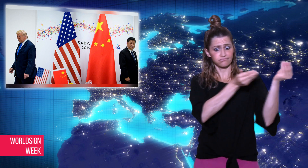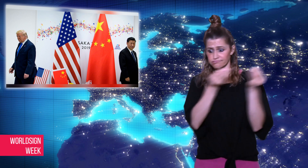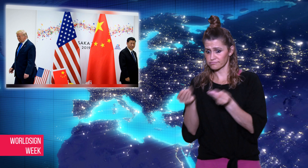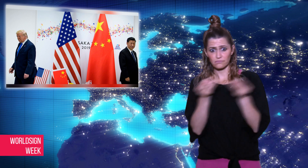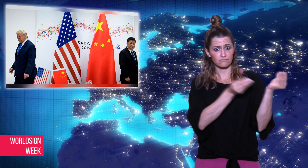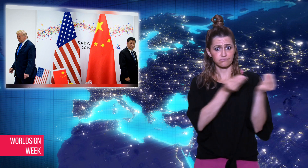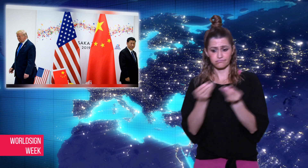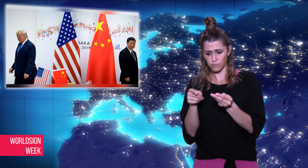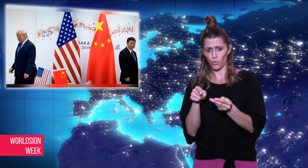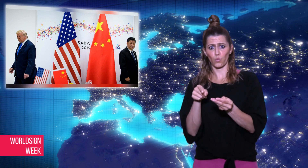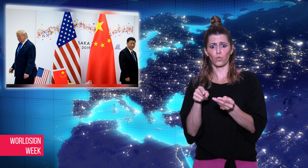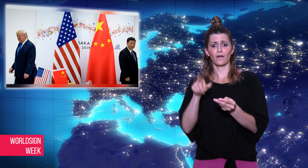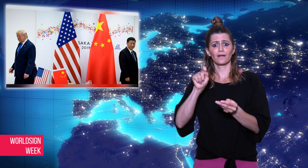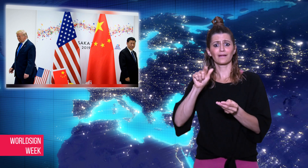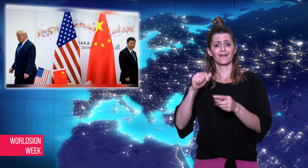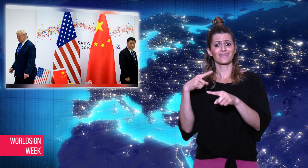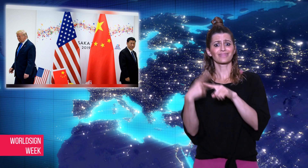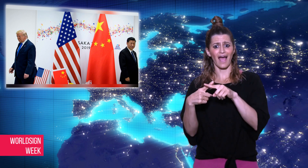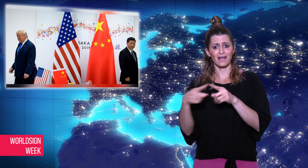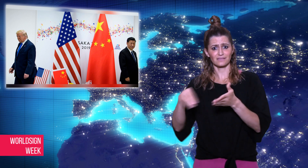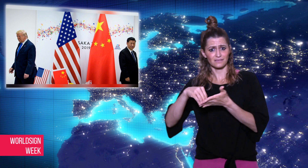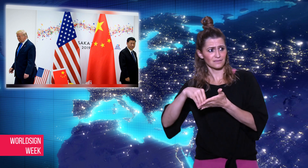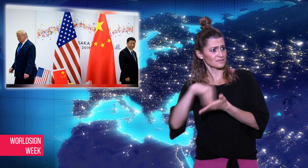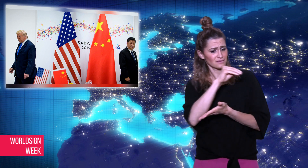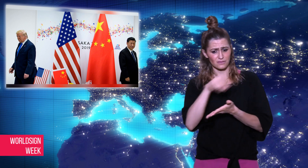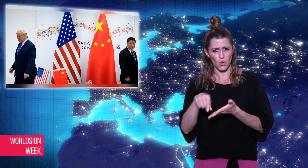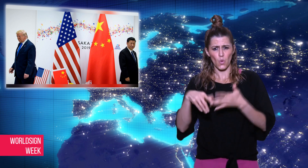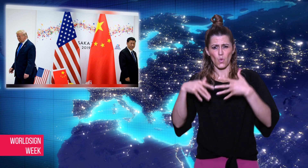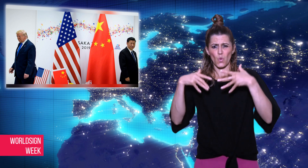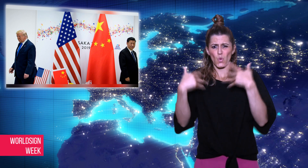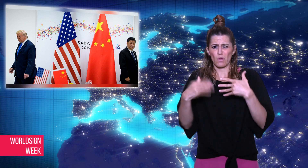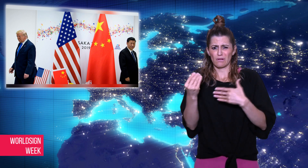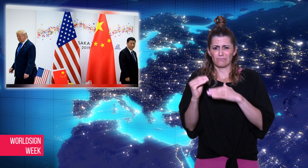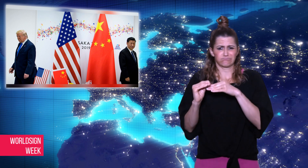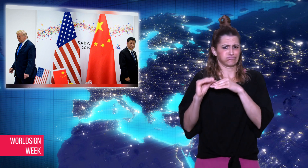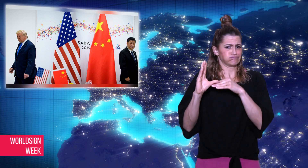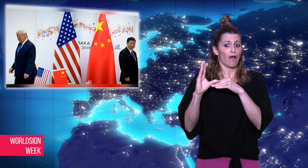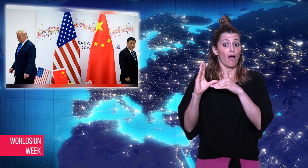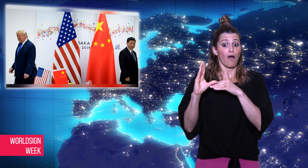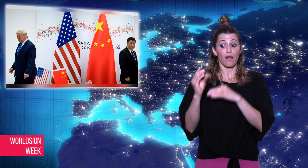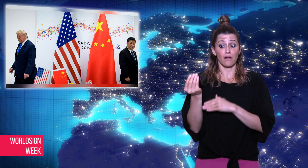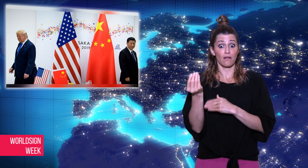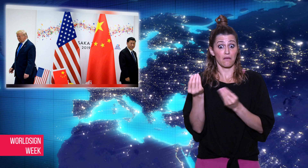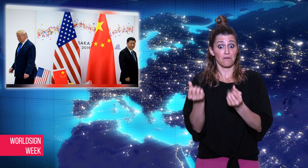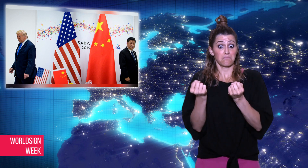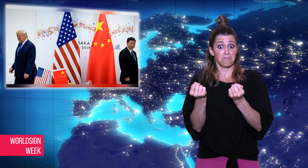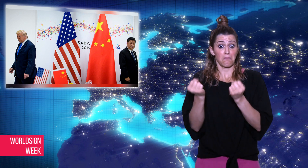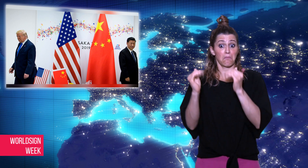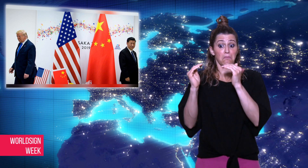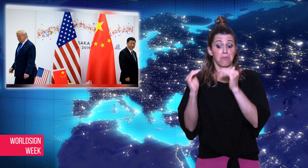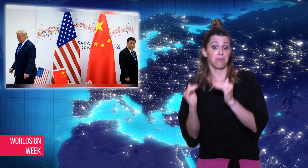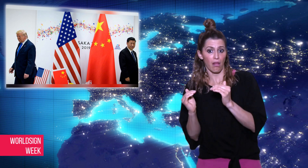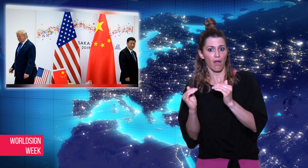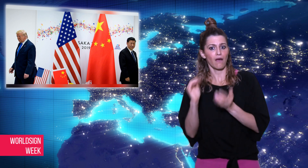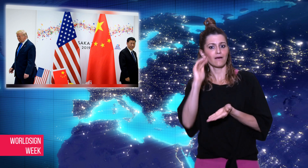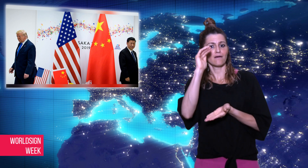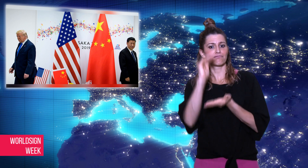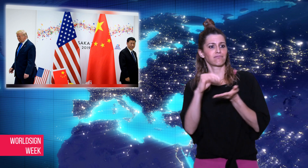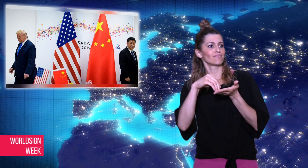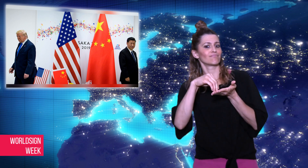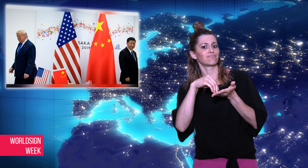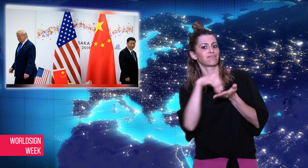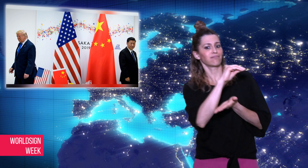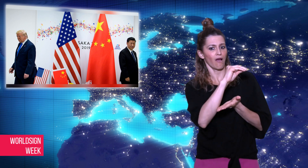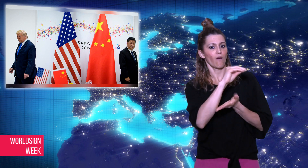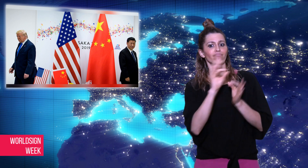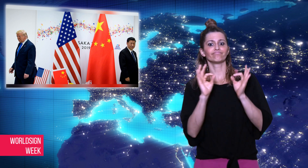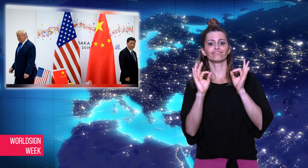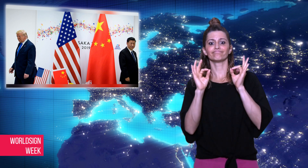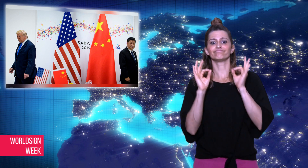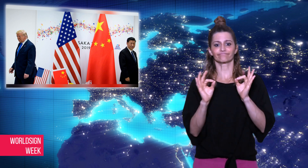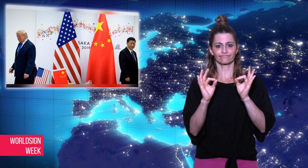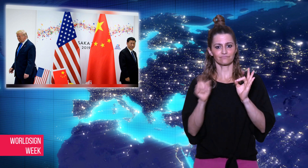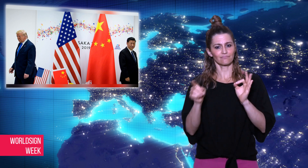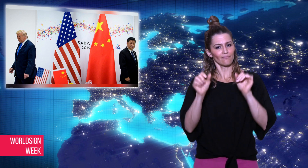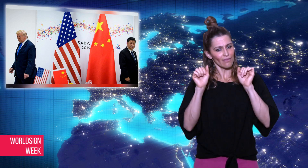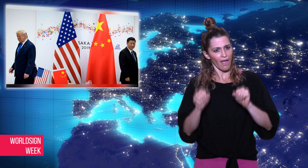to avoid expensive import taxes and remain